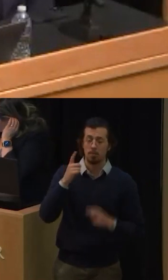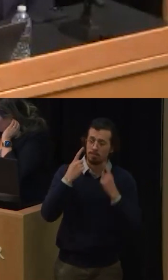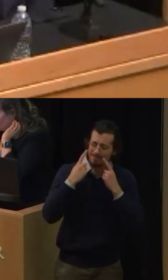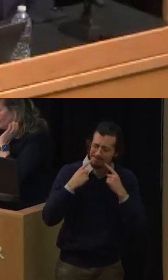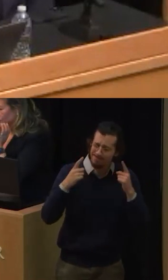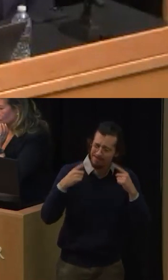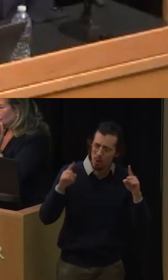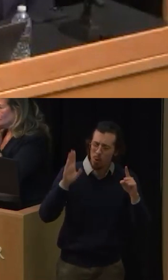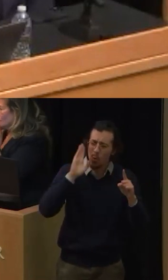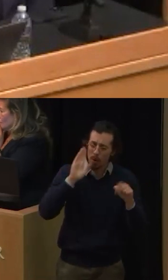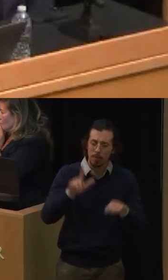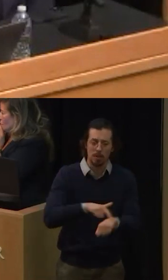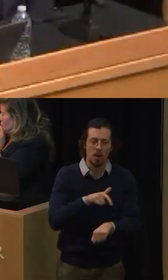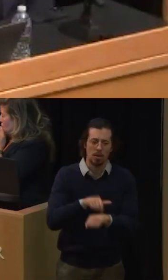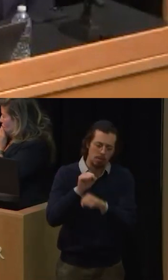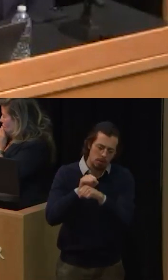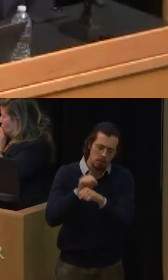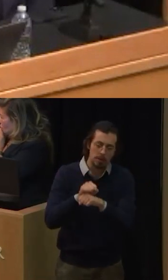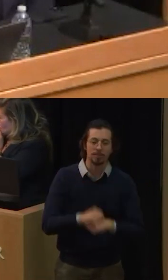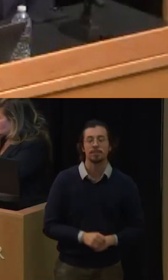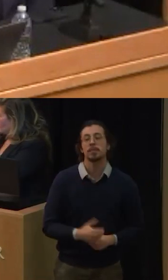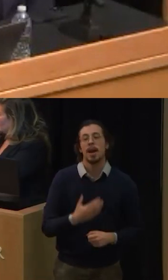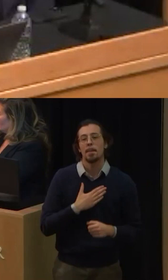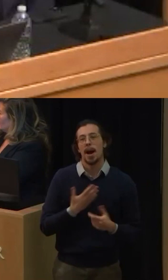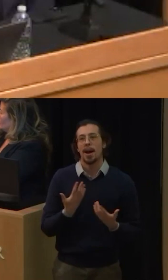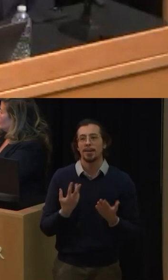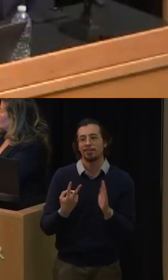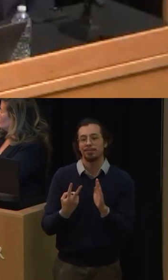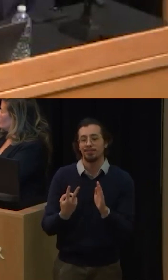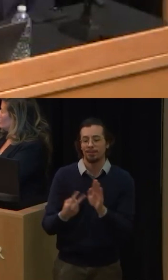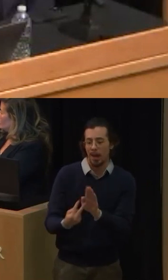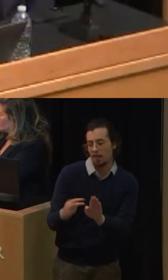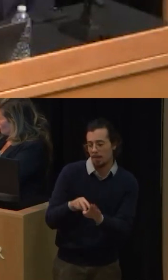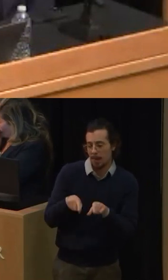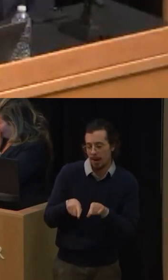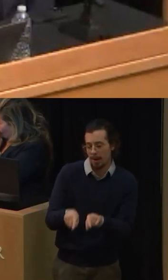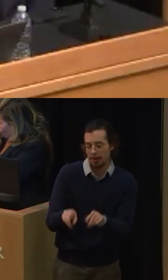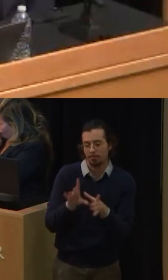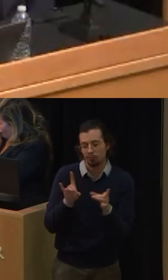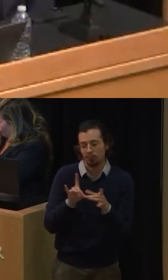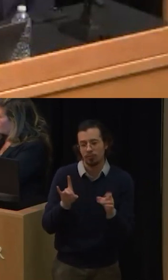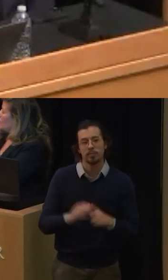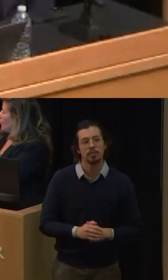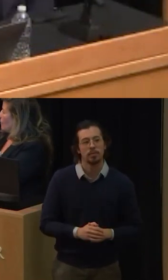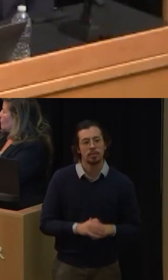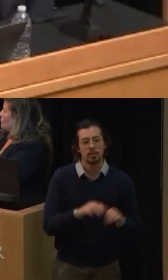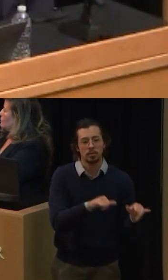The analogy that I use with mixed results, quite frankly, with mixed reaction is that of building a cathedral here.